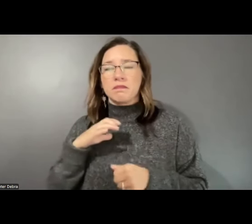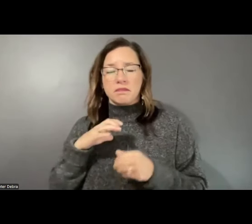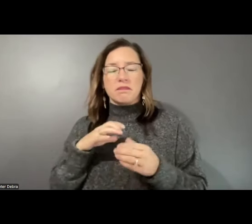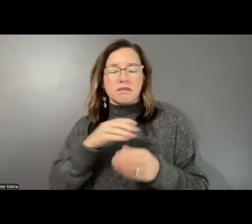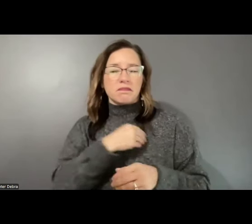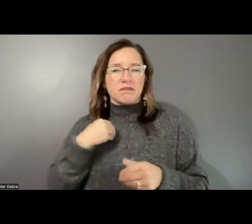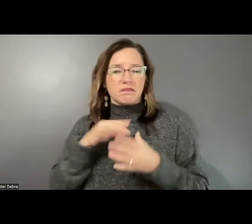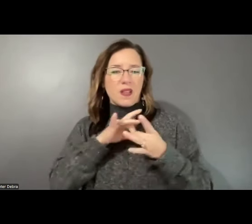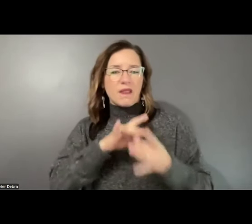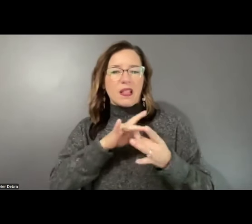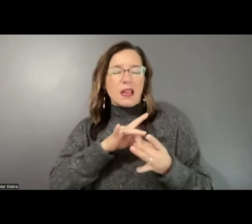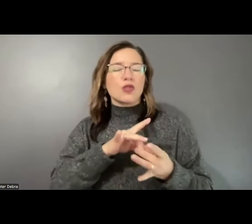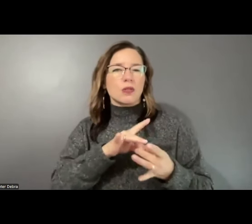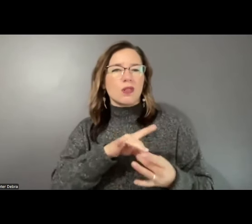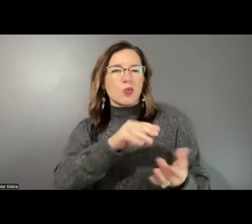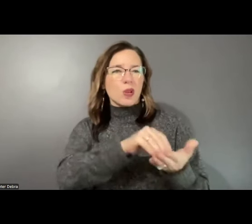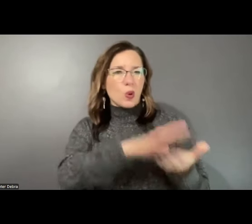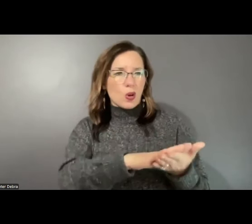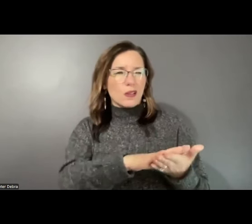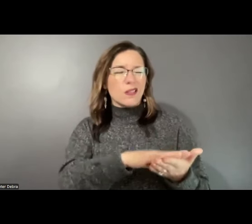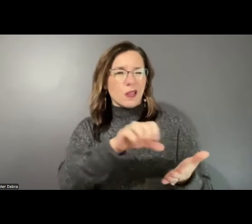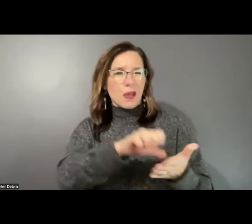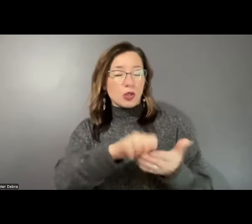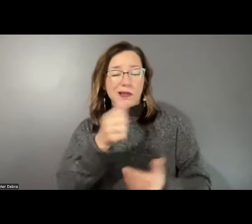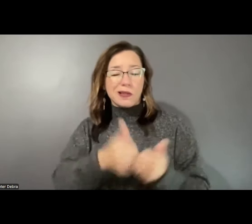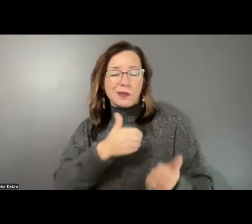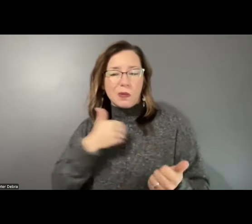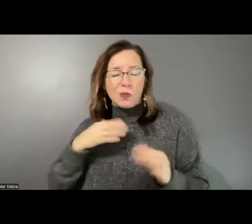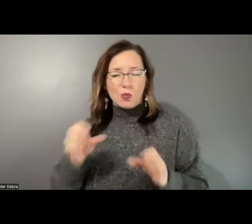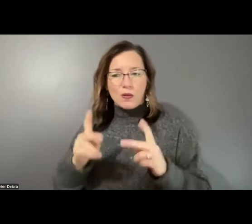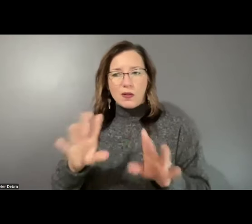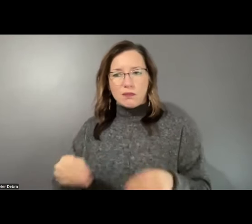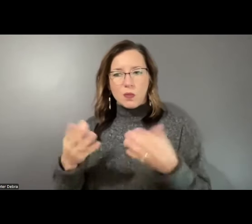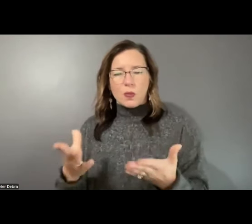Council pages, and each member has been provided an opportunity to update this information prior